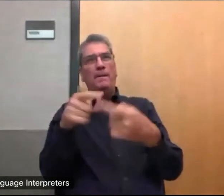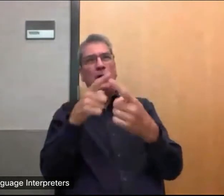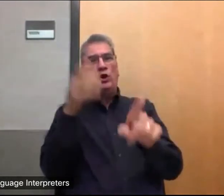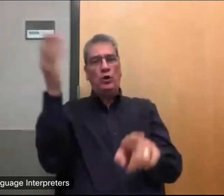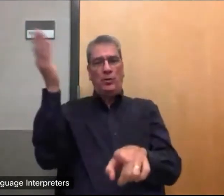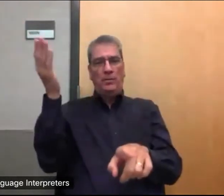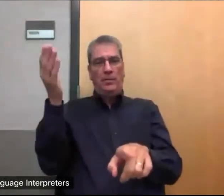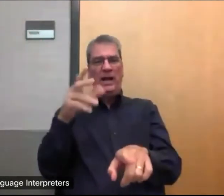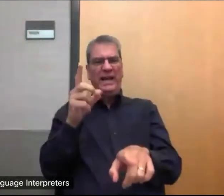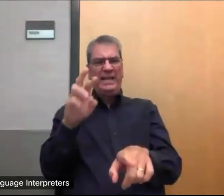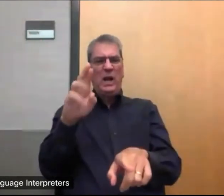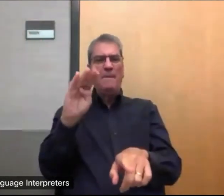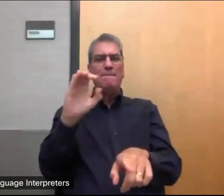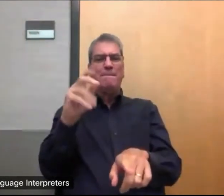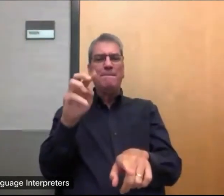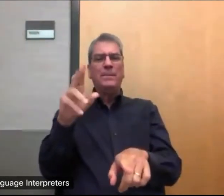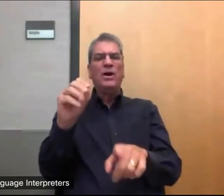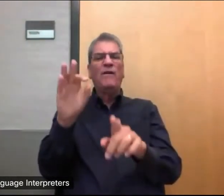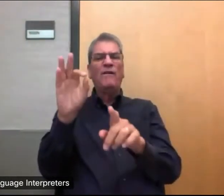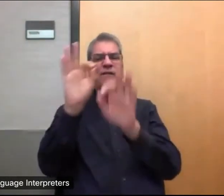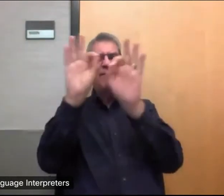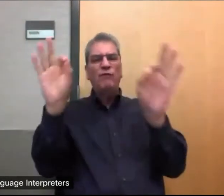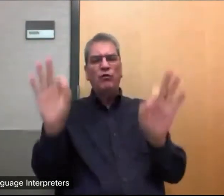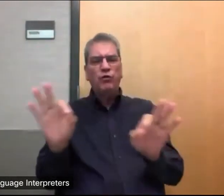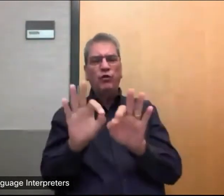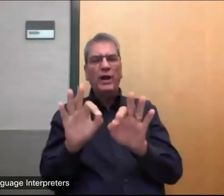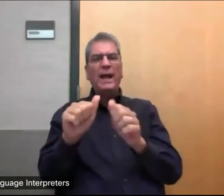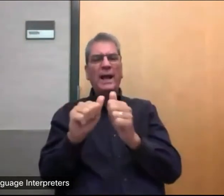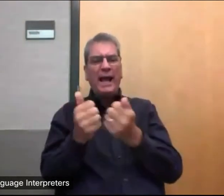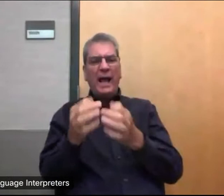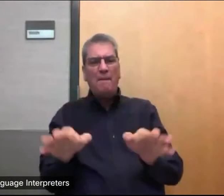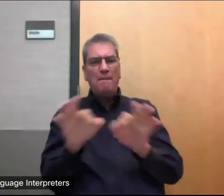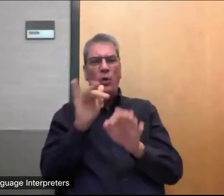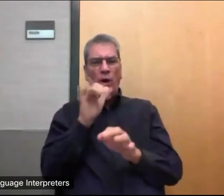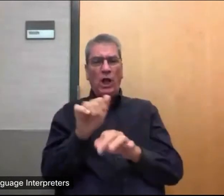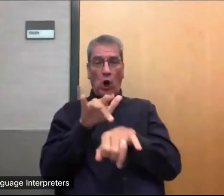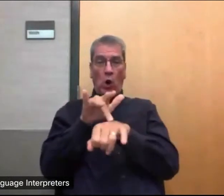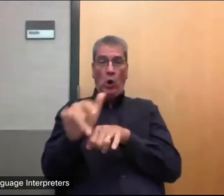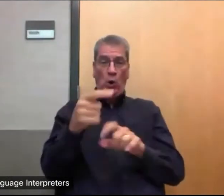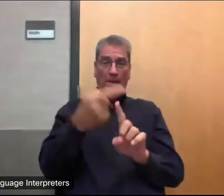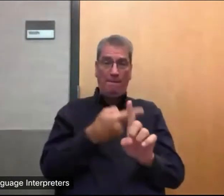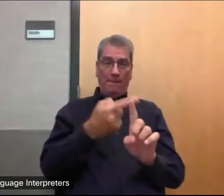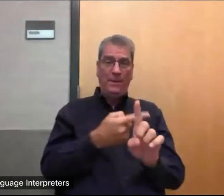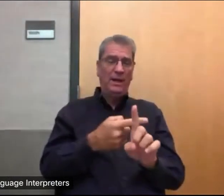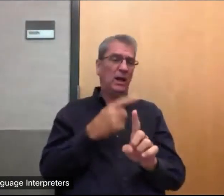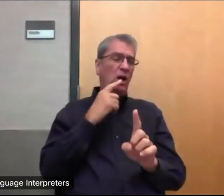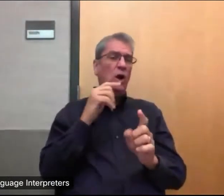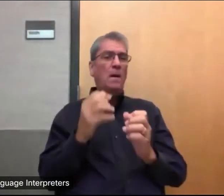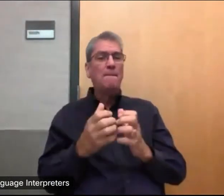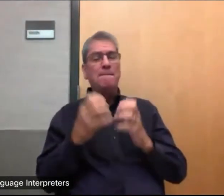Dr. record about framing and how important that is and, you know, in the early months of this there was so much focus on and understandably